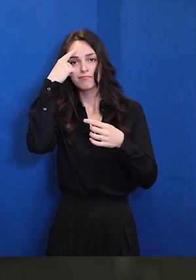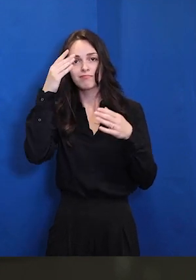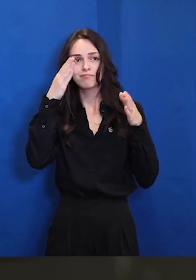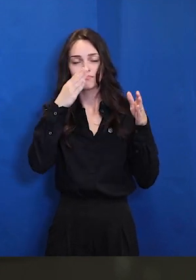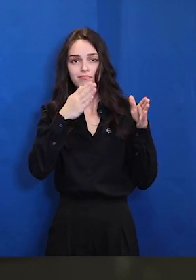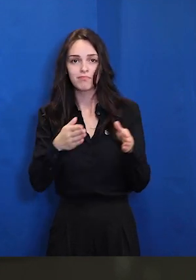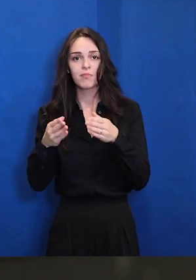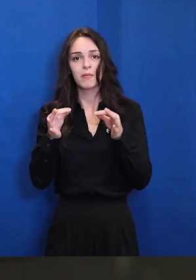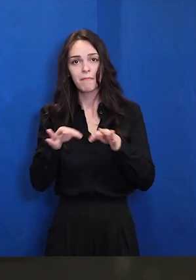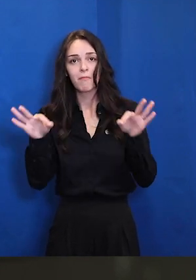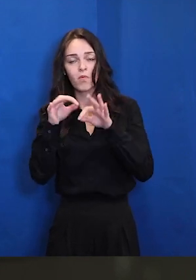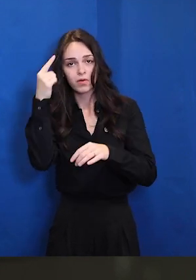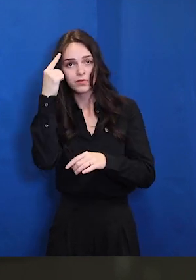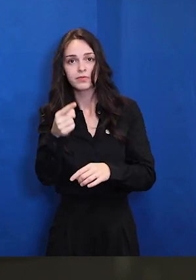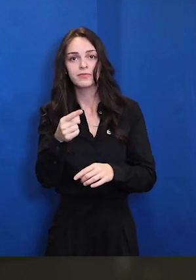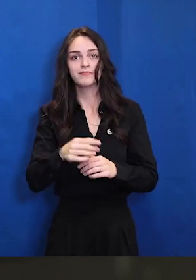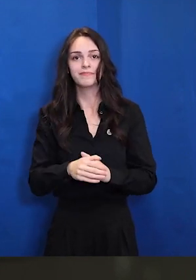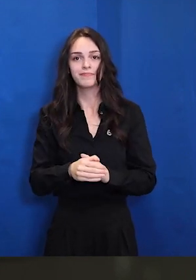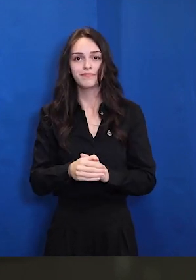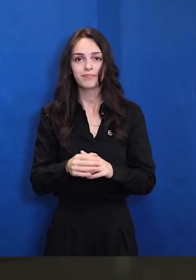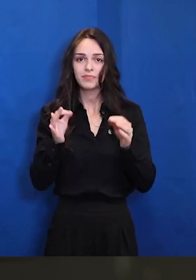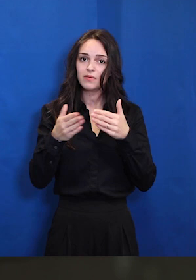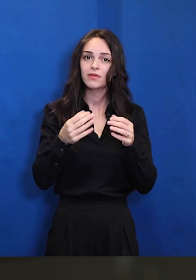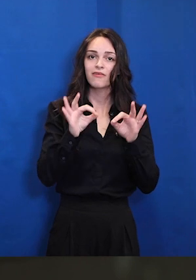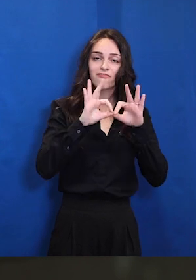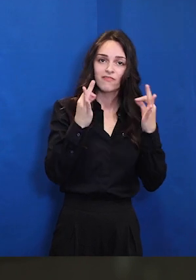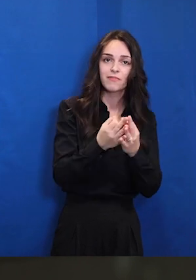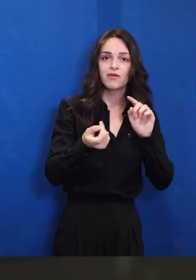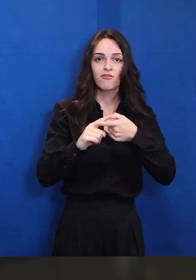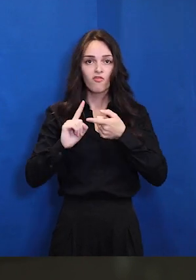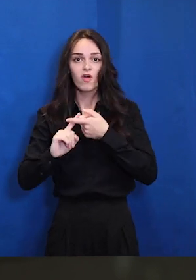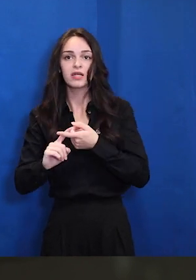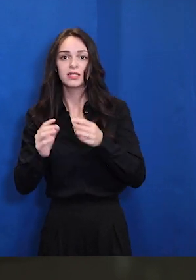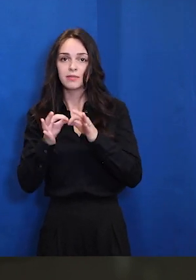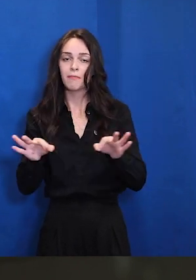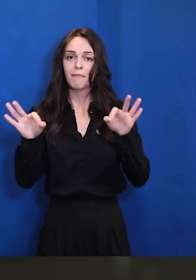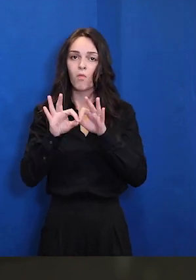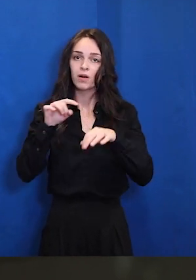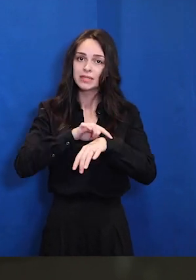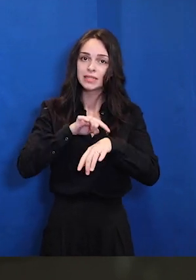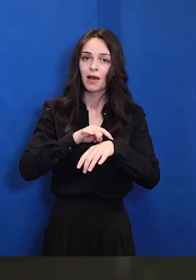regardless of how simple or weird they may seem to others. Be it time with family or friends, those quiet moments